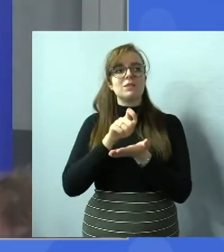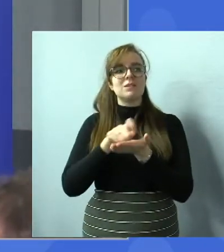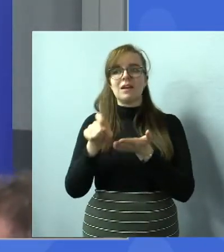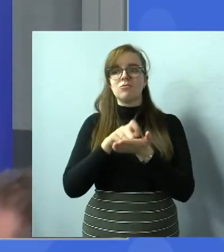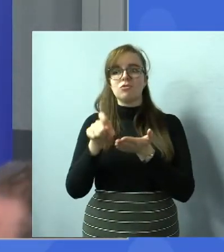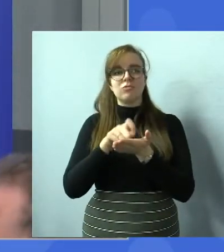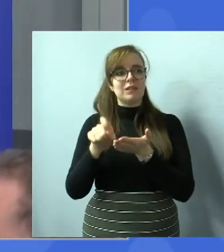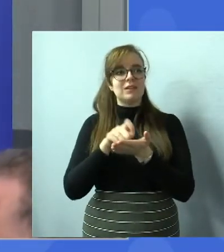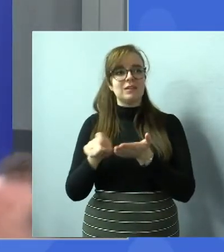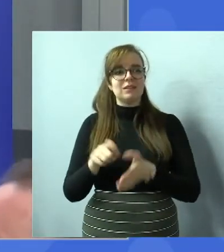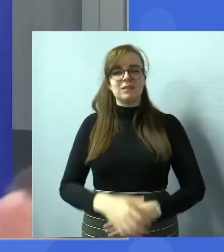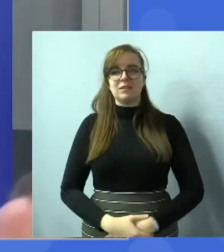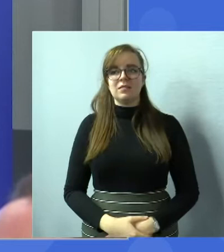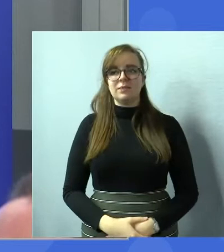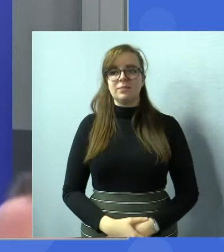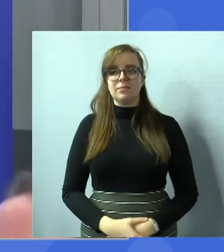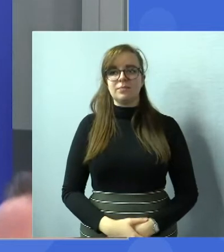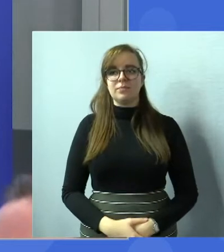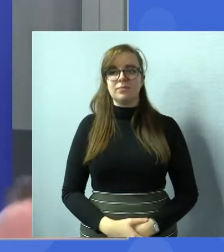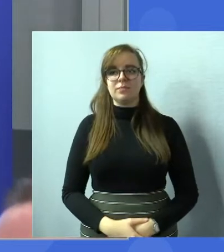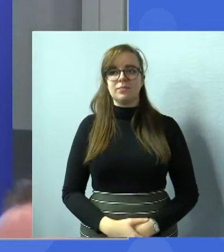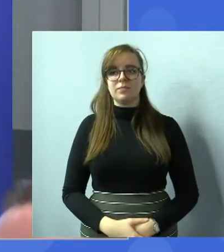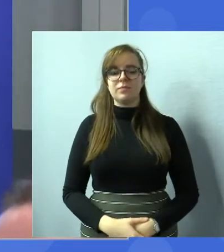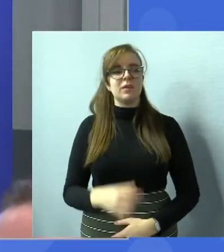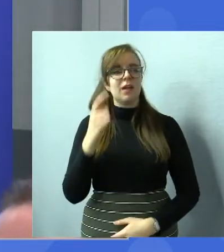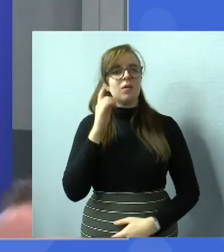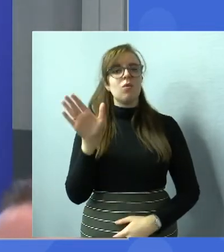could wave I think we're all starting to get to know each other but we are